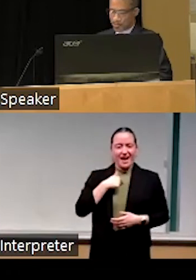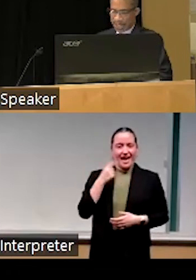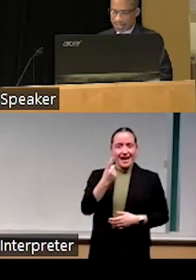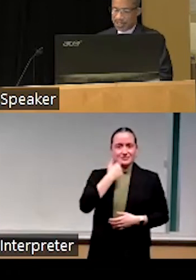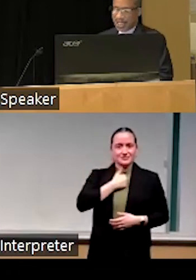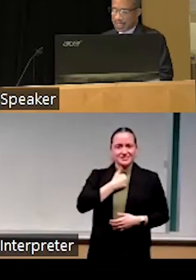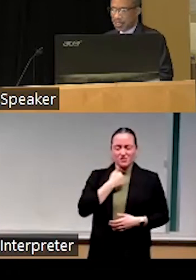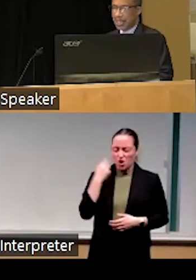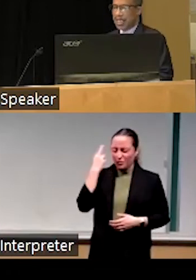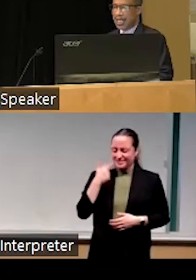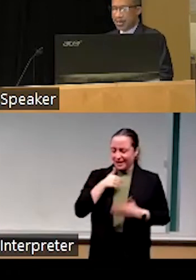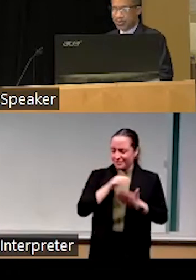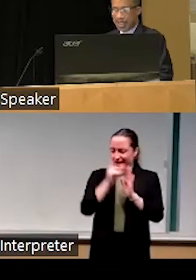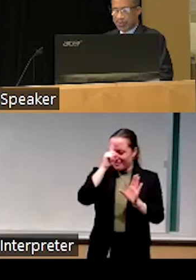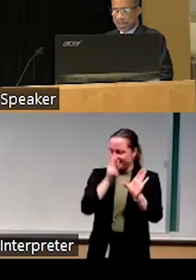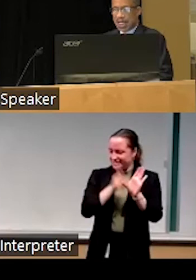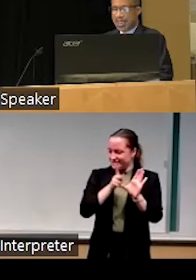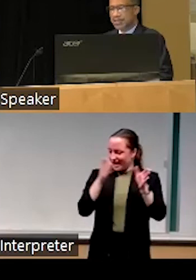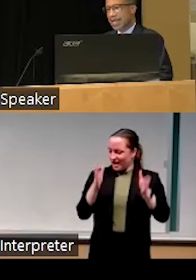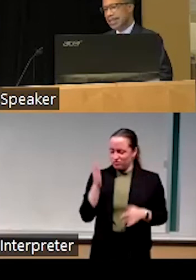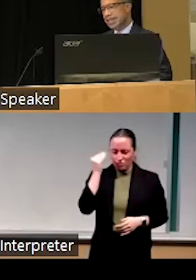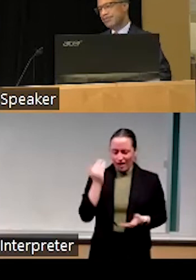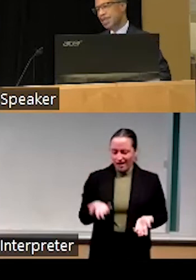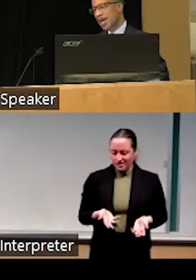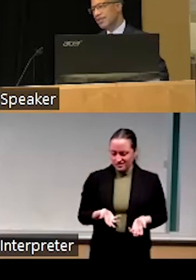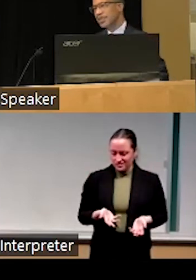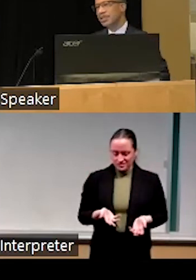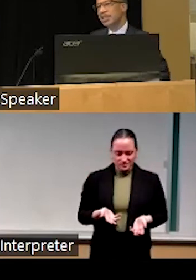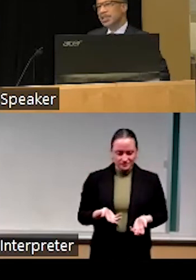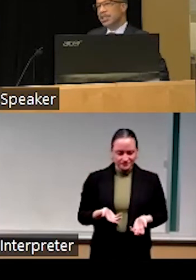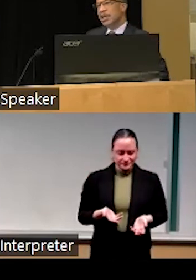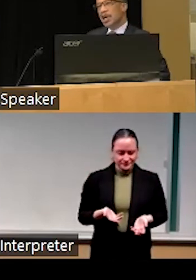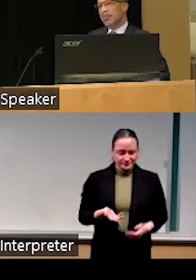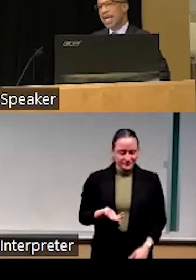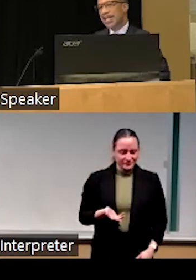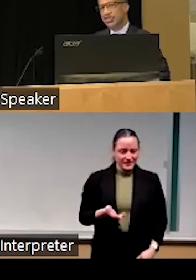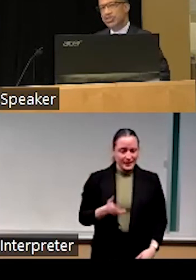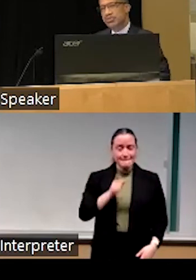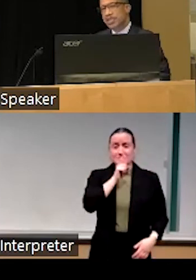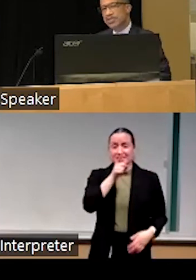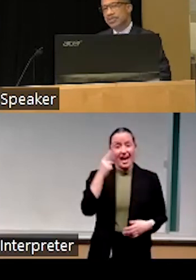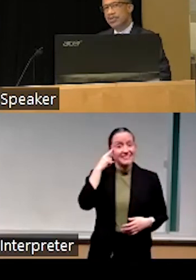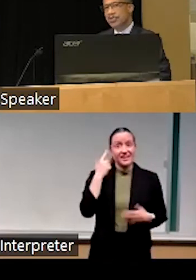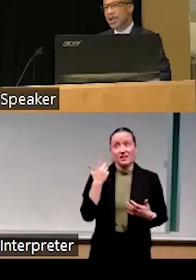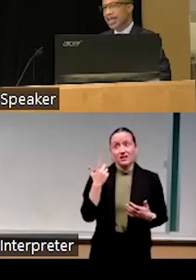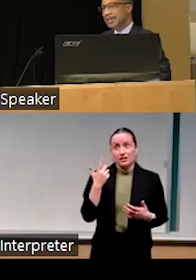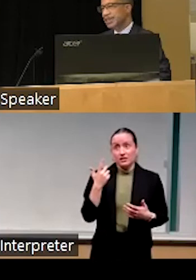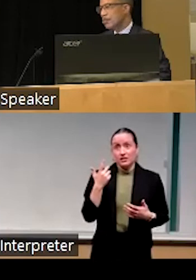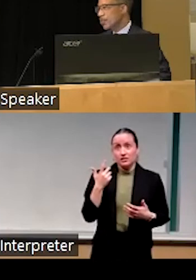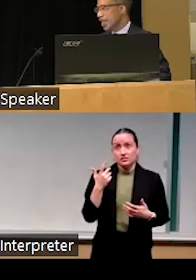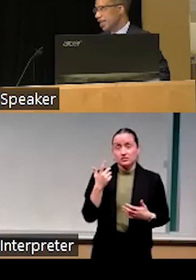first place and and and I I realized that um a lot of it um had to do with with my upbringing